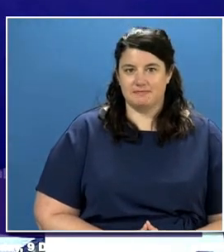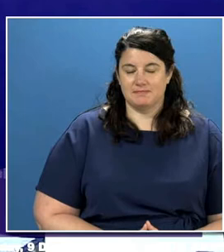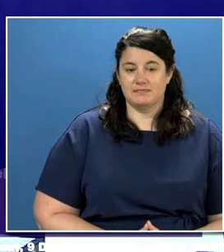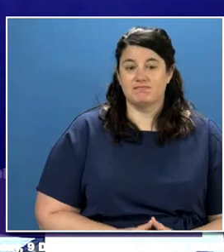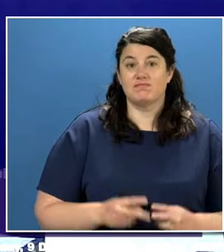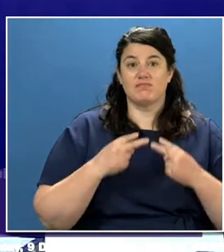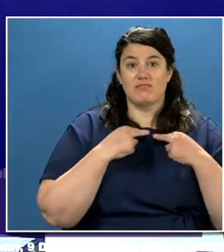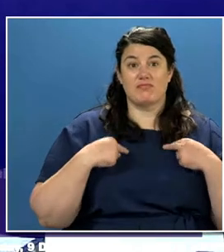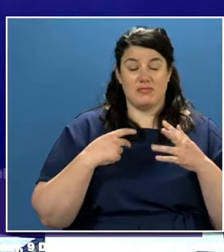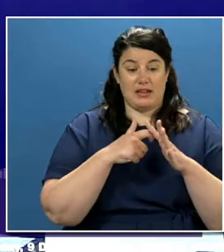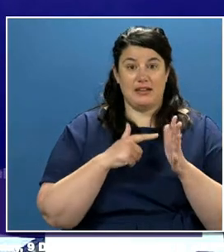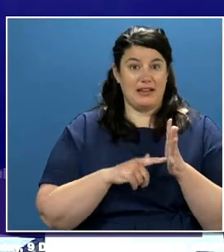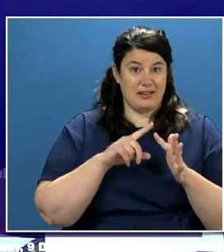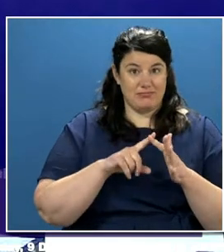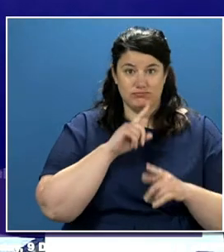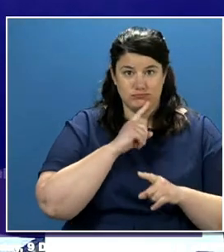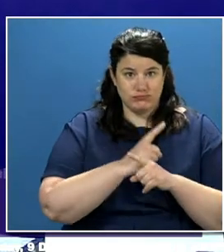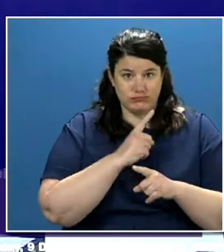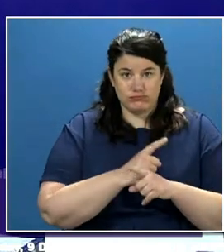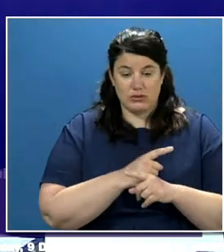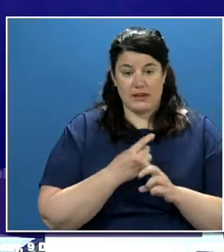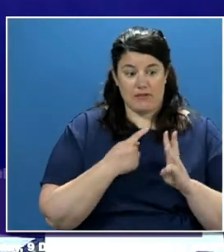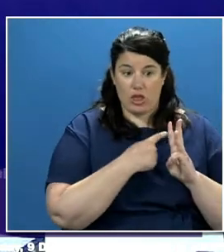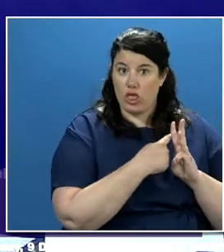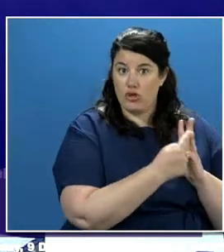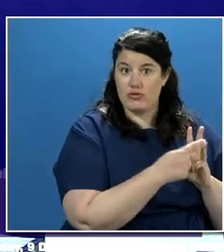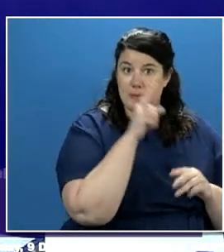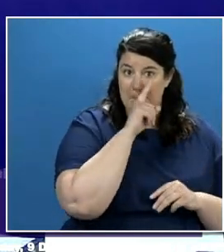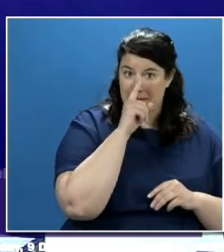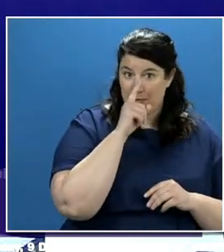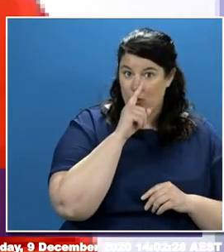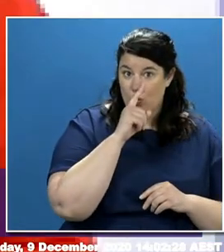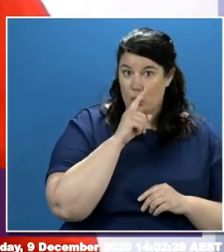So I can see we have the three members of our panel on the screen, but just before